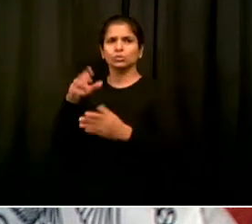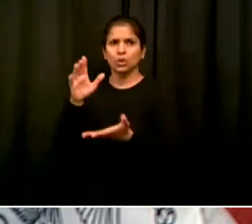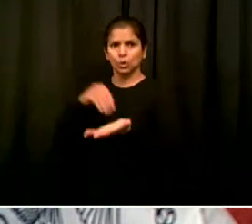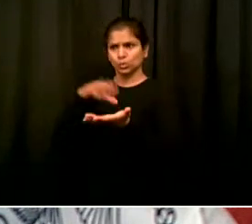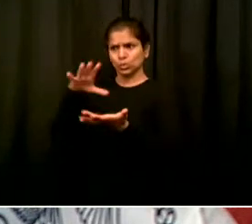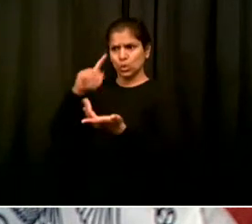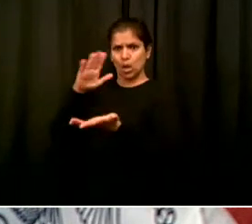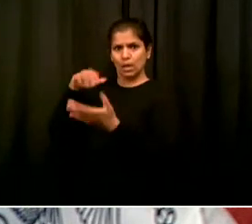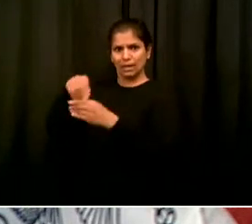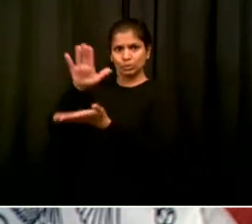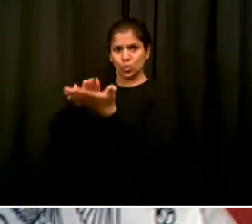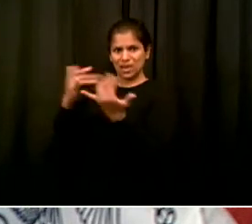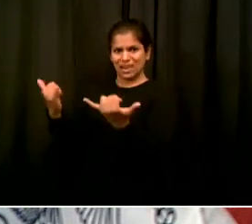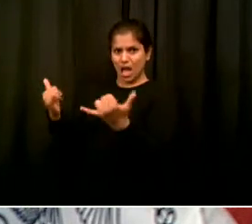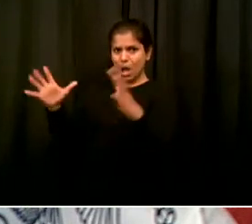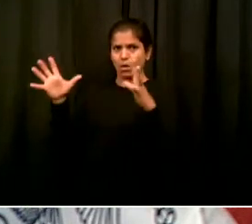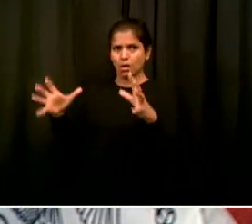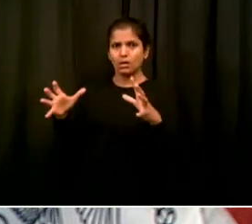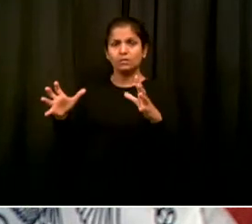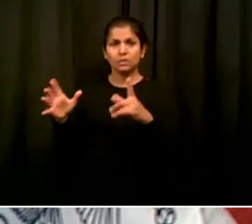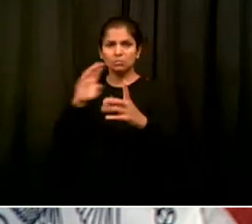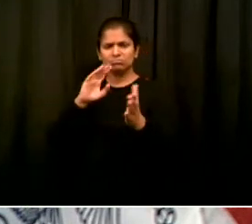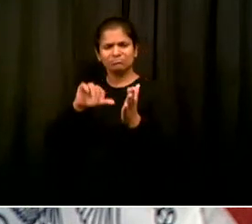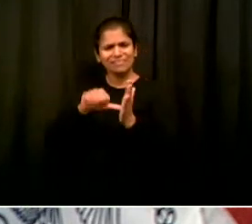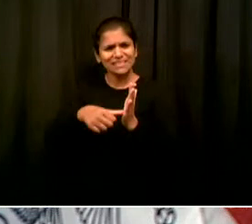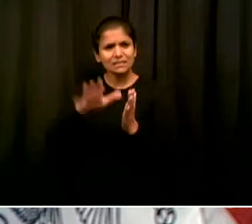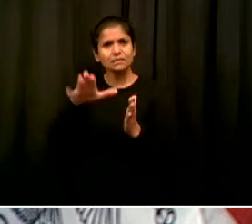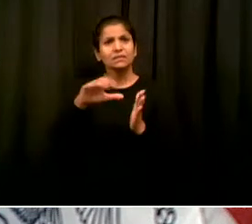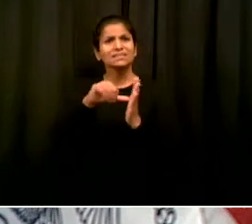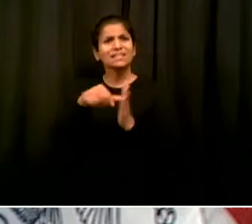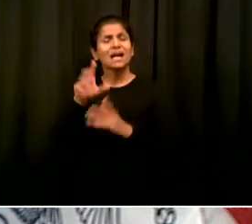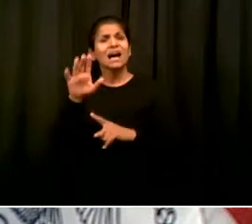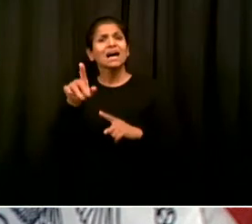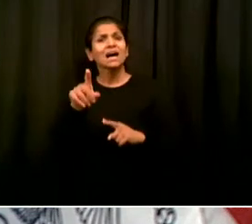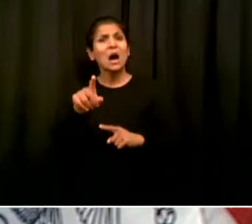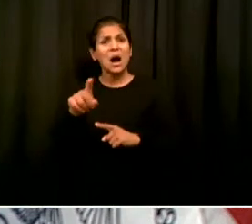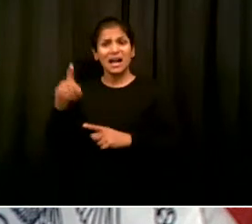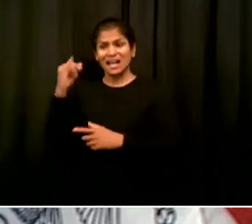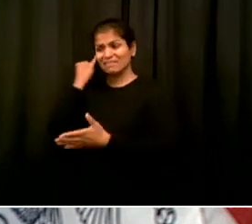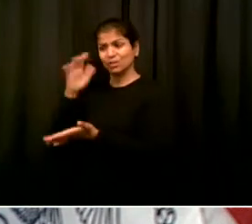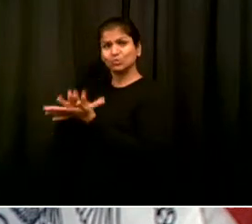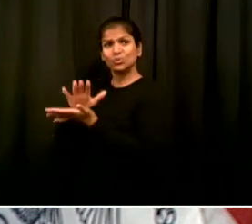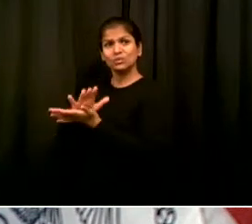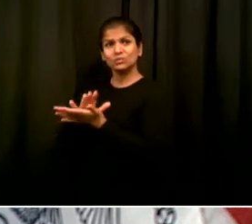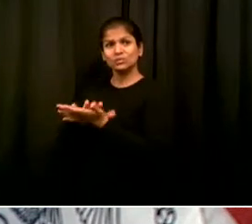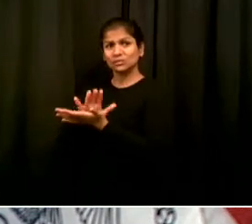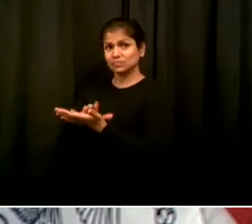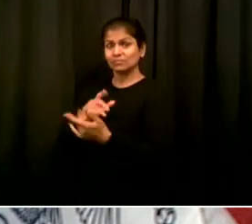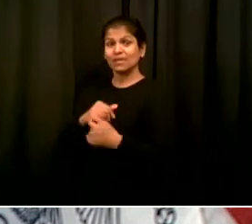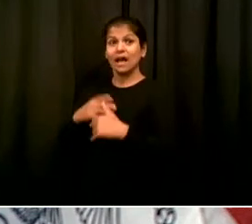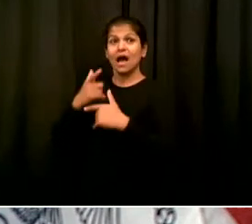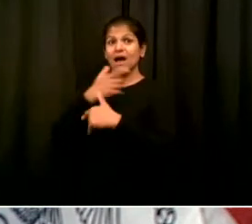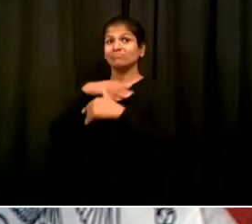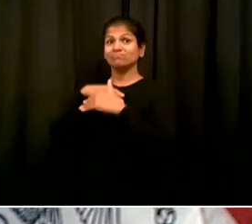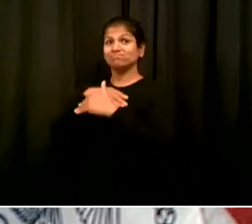WE HAVE TO KNOW HOW W NYMA PARENTN WANT THEIR KIDS